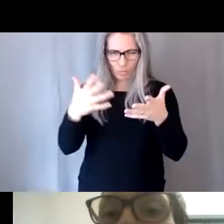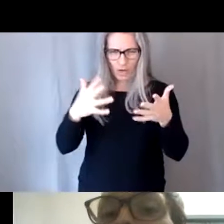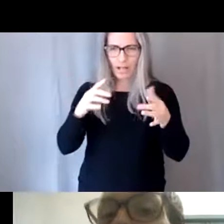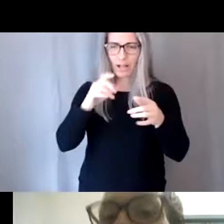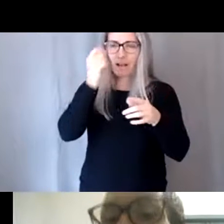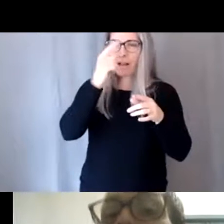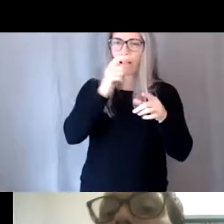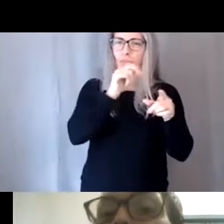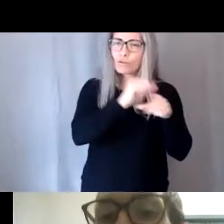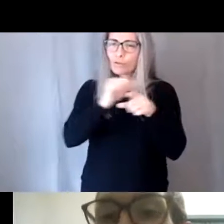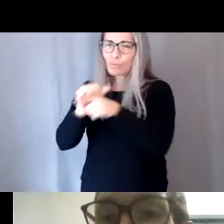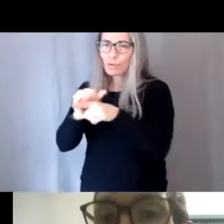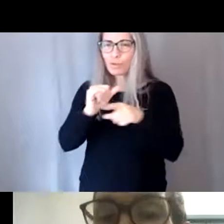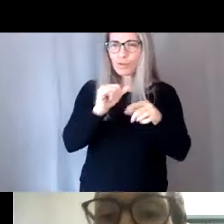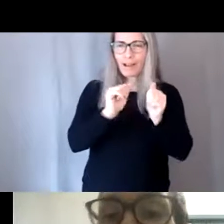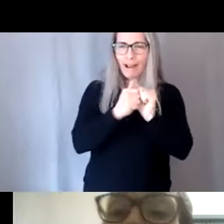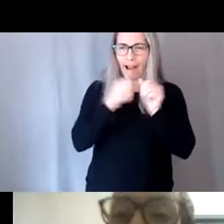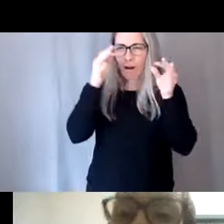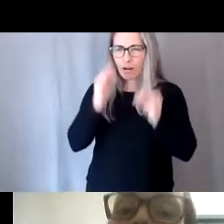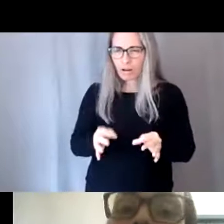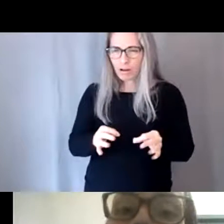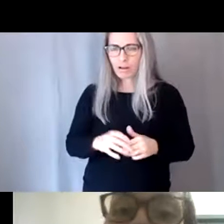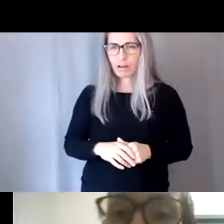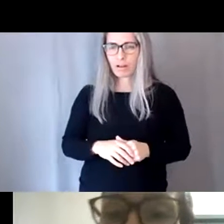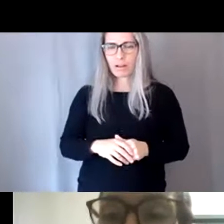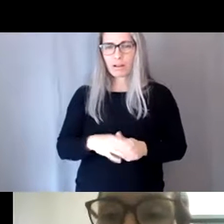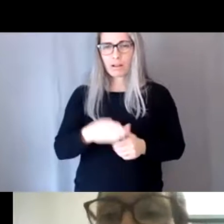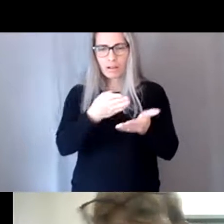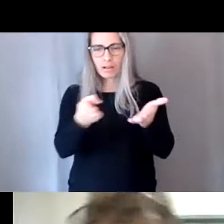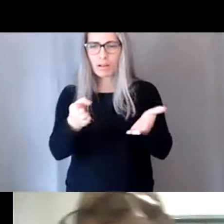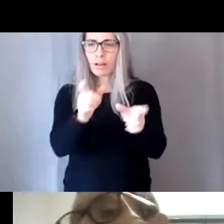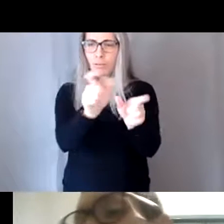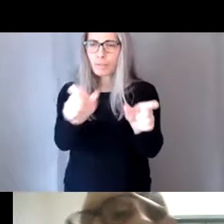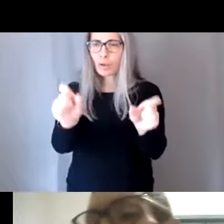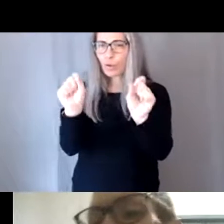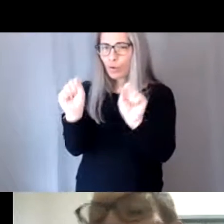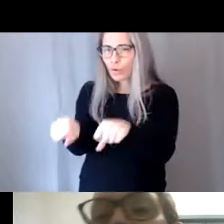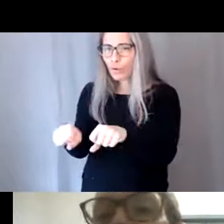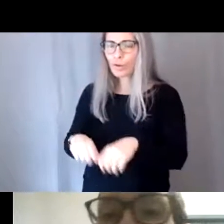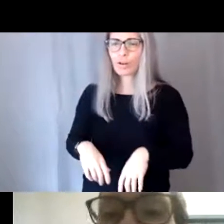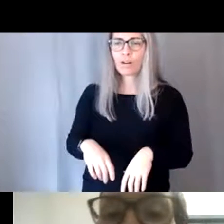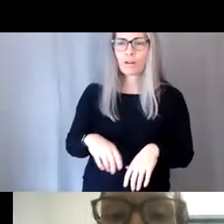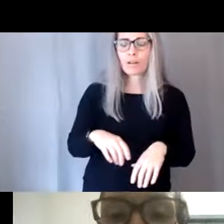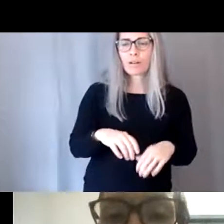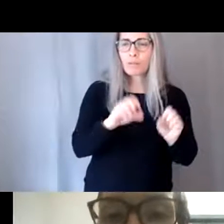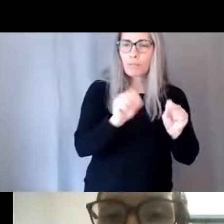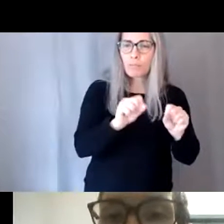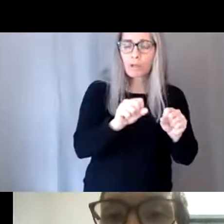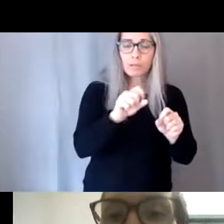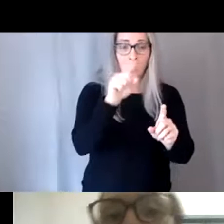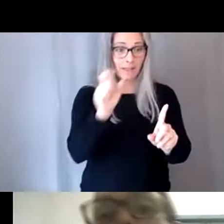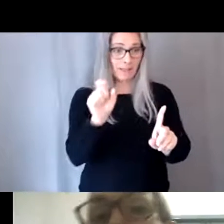can do things or could do things in specifically environment